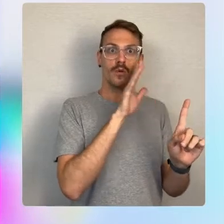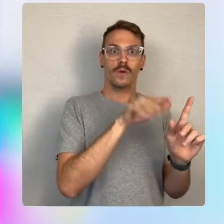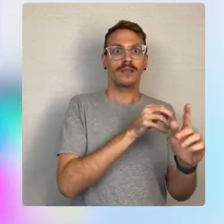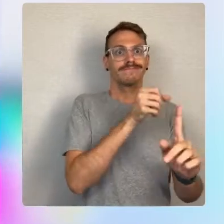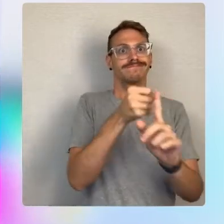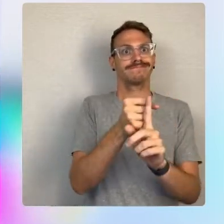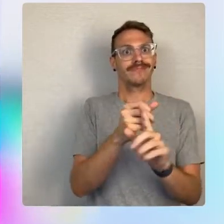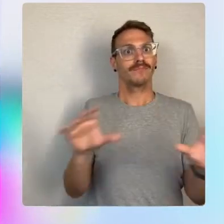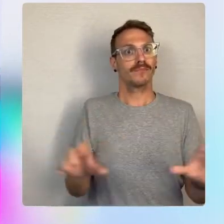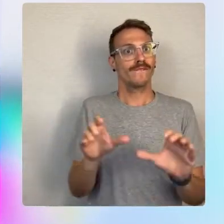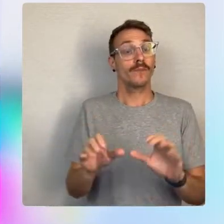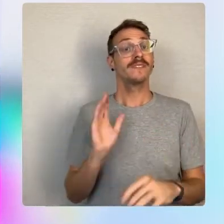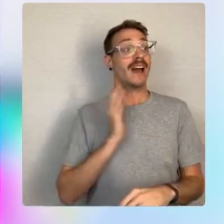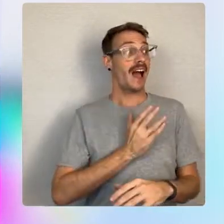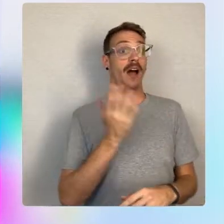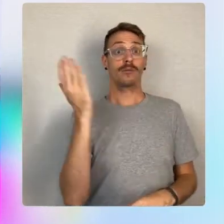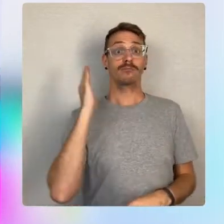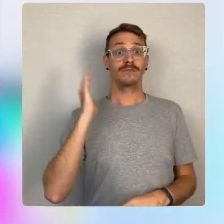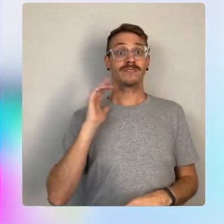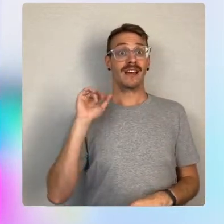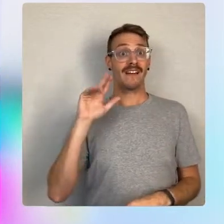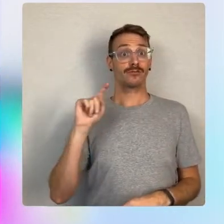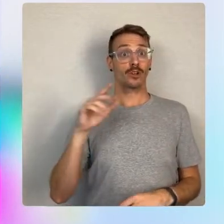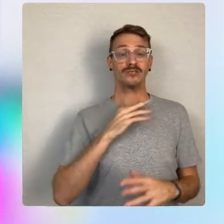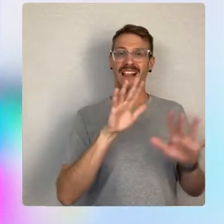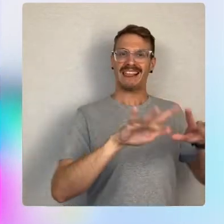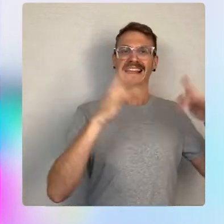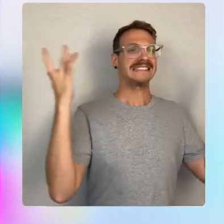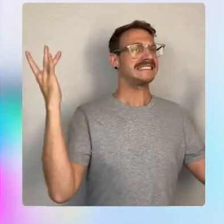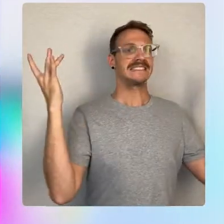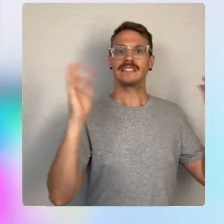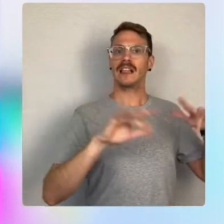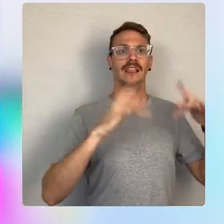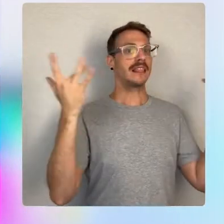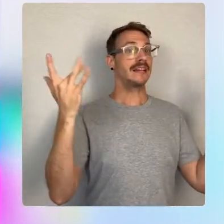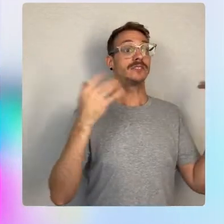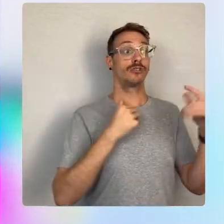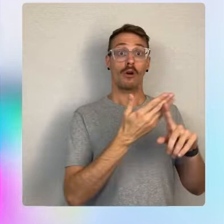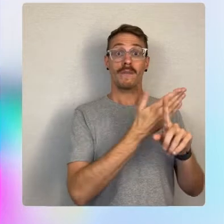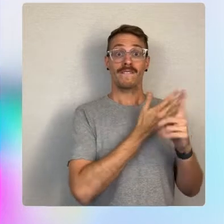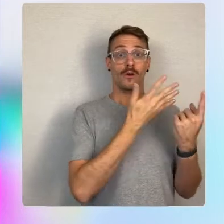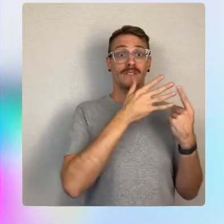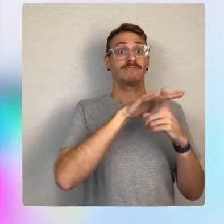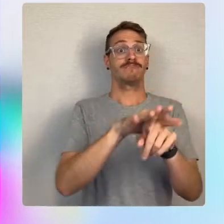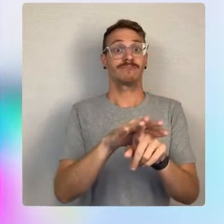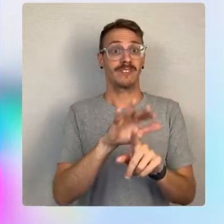Our existing avatars were pretty lightweight. And before integrating Meta Avatars,